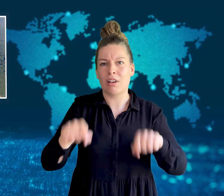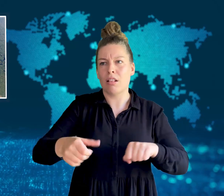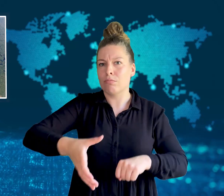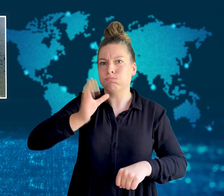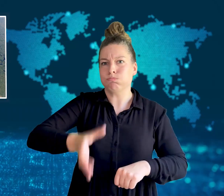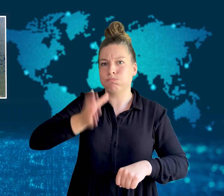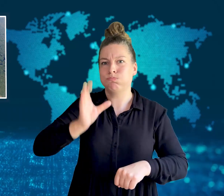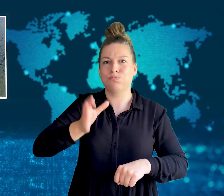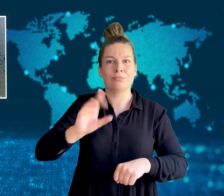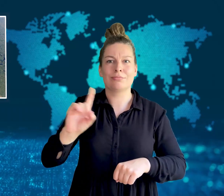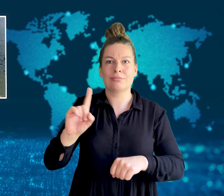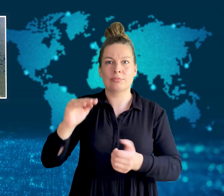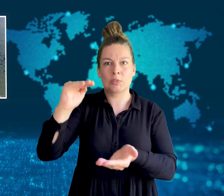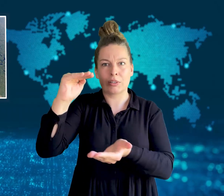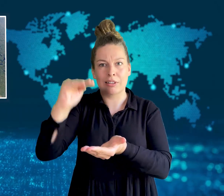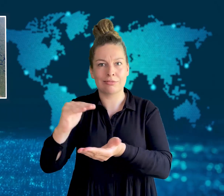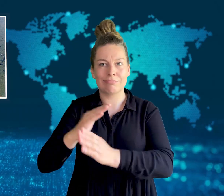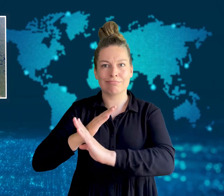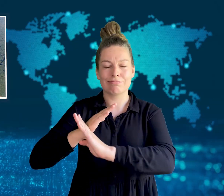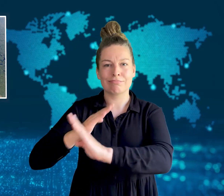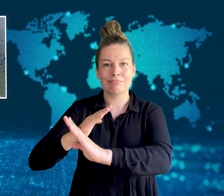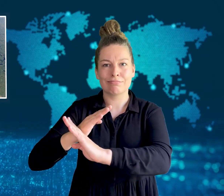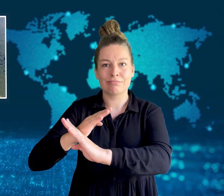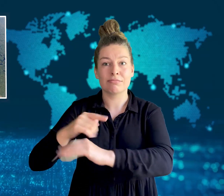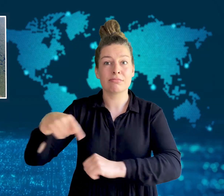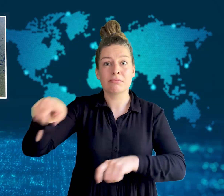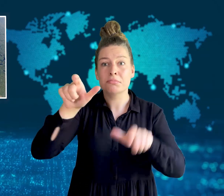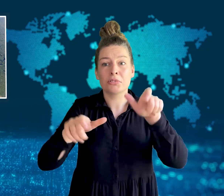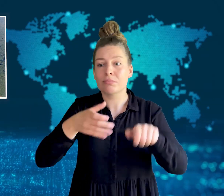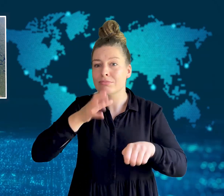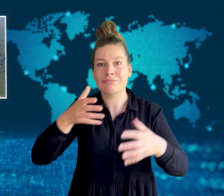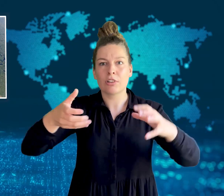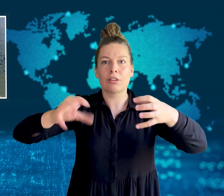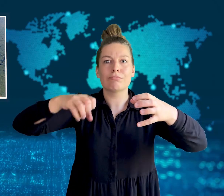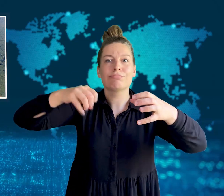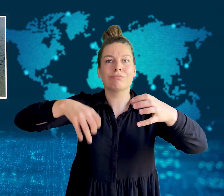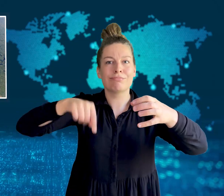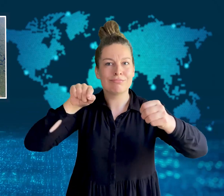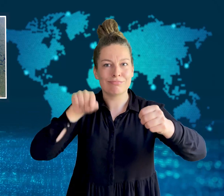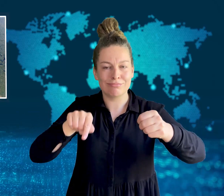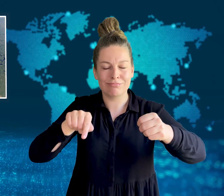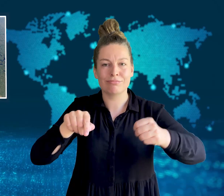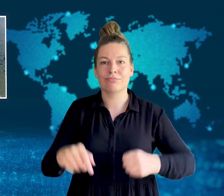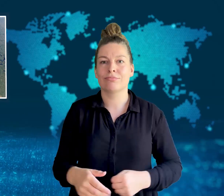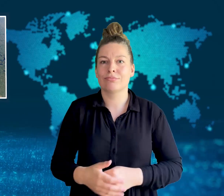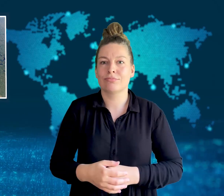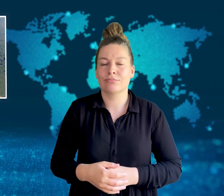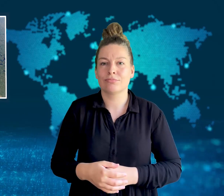A tax exemption on bottled water is in place to help with that.